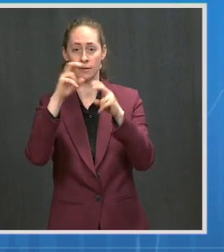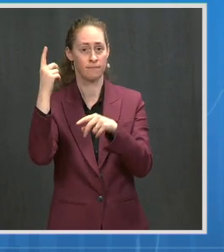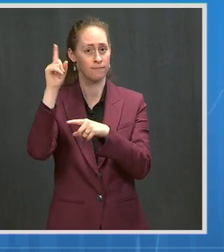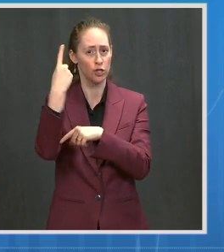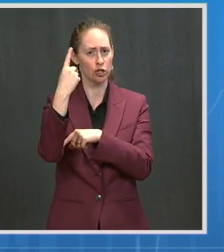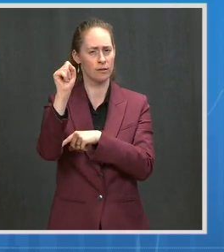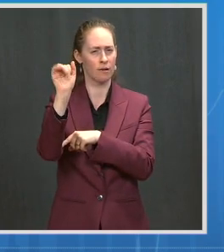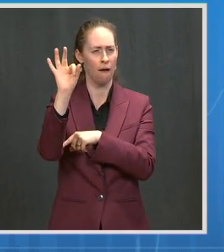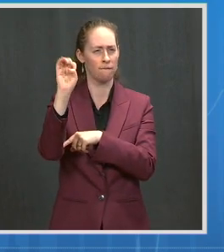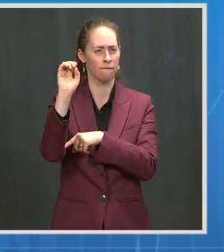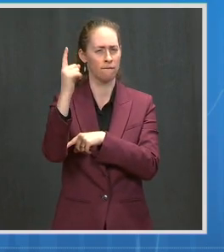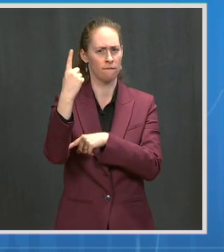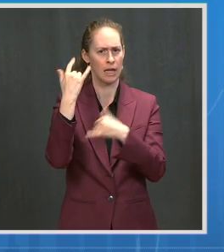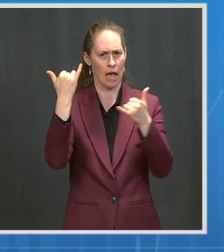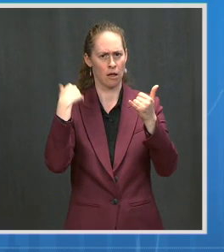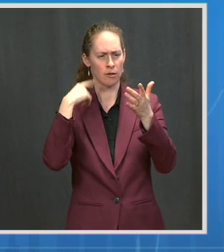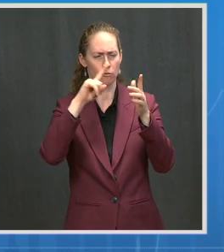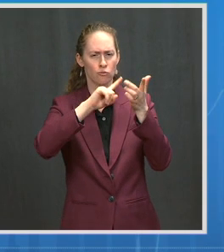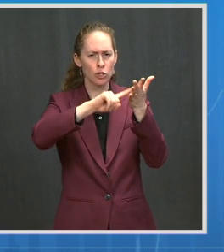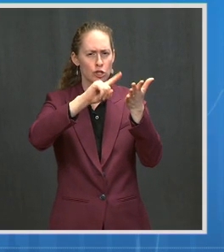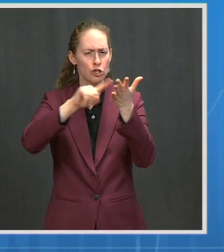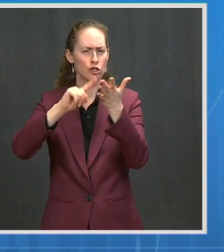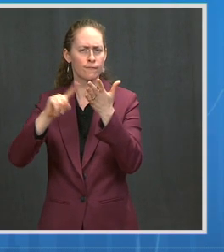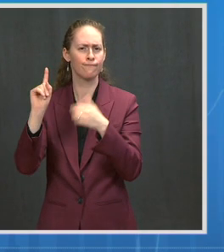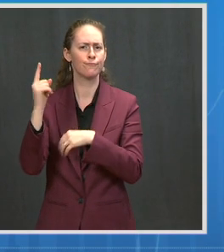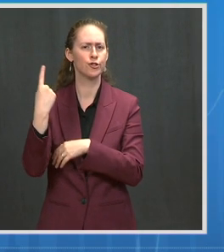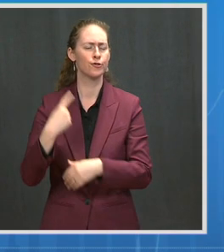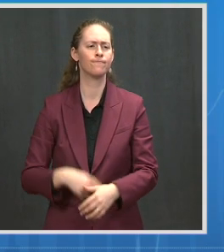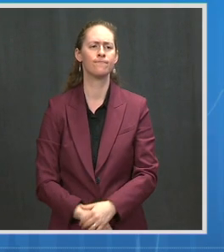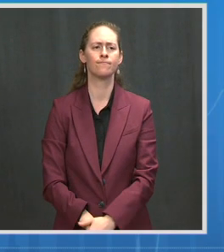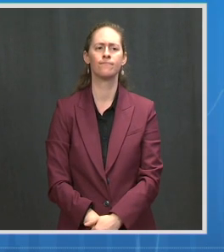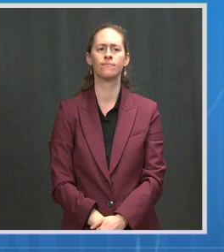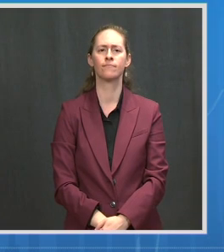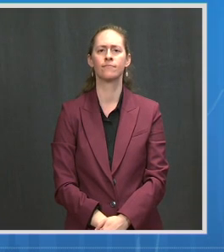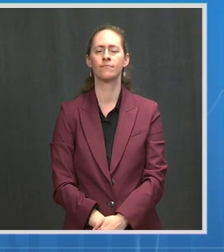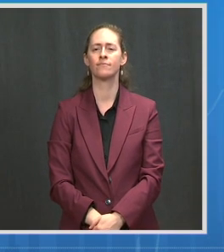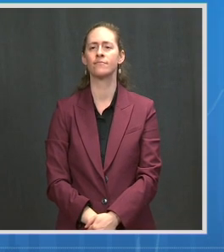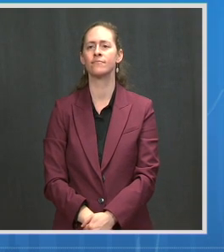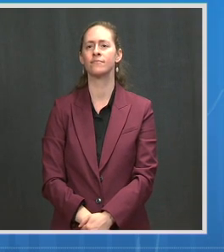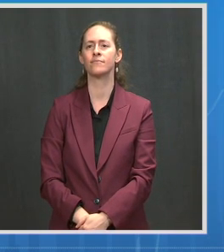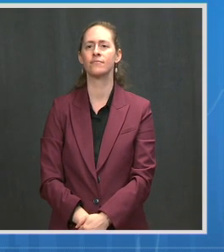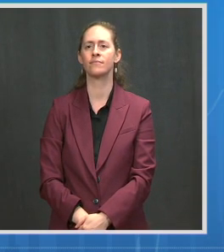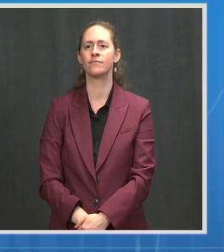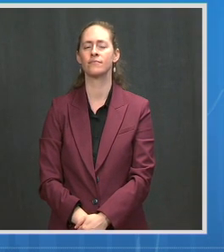Mr. Slavitt: Great. Next ques- -- next question. Moderator: Weijia, at CBS.